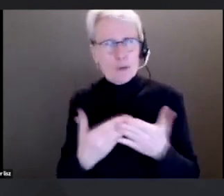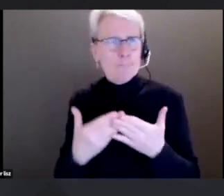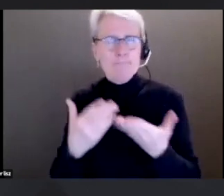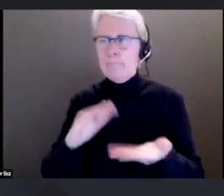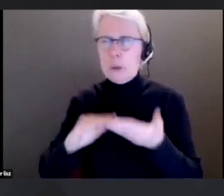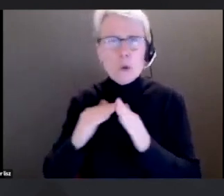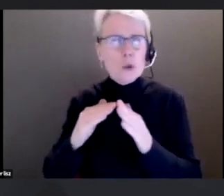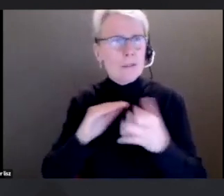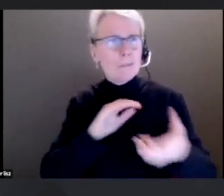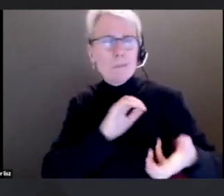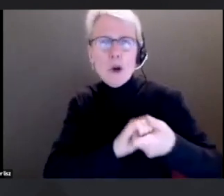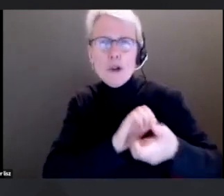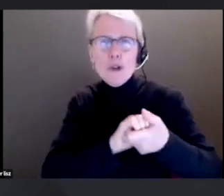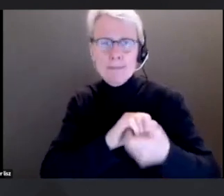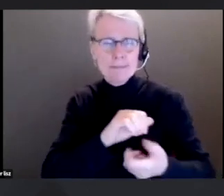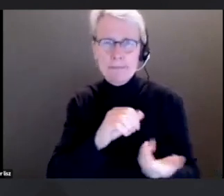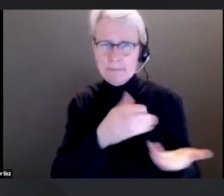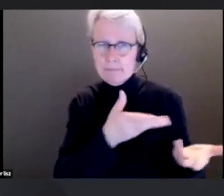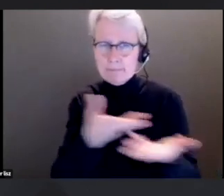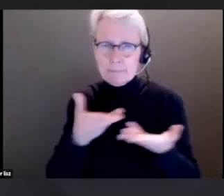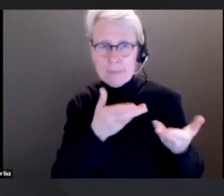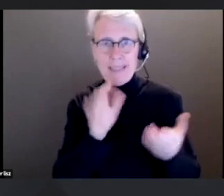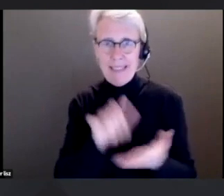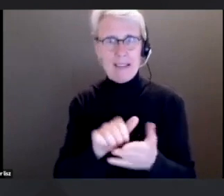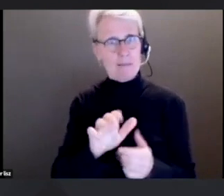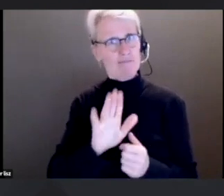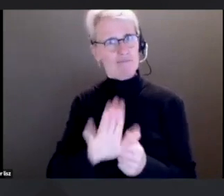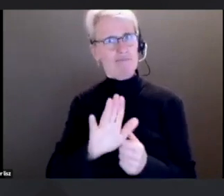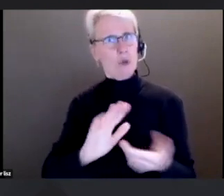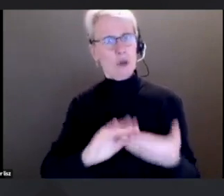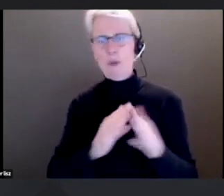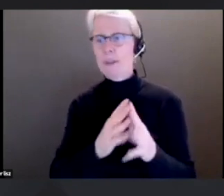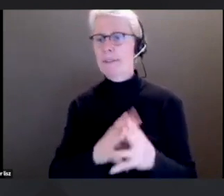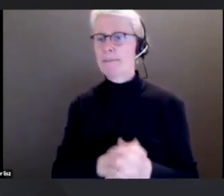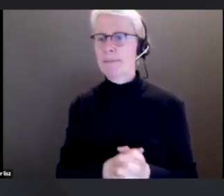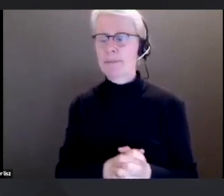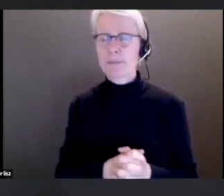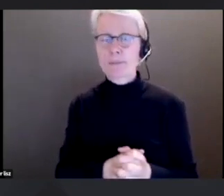that the proof is in the pudding. Most employers, once they start the journey,